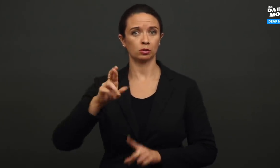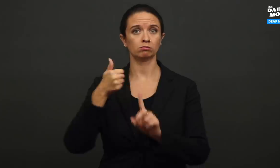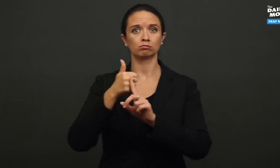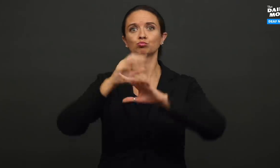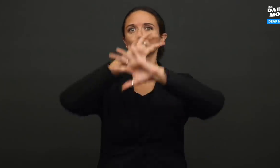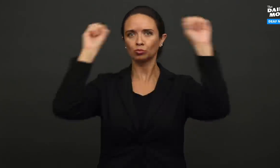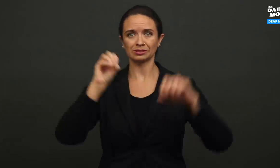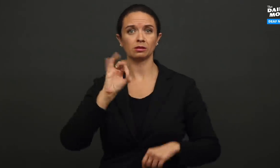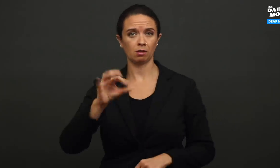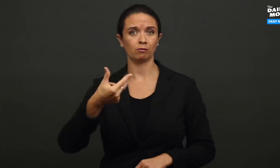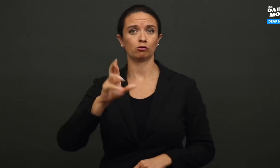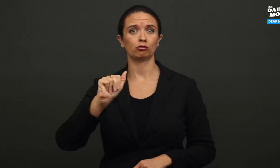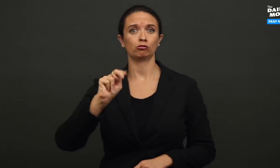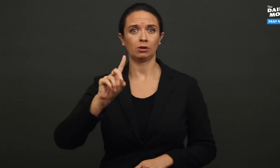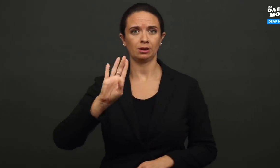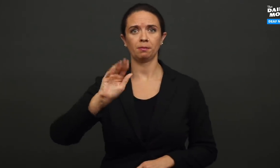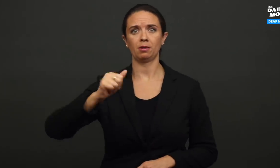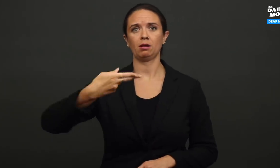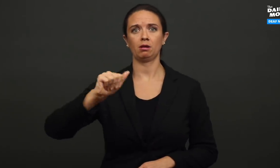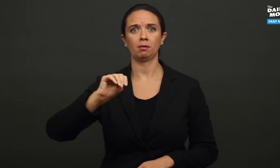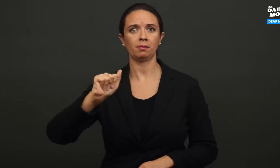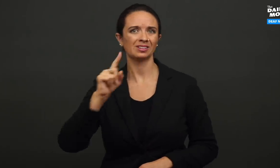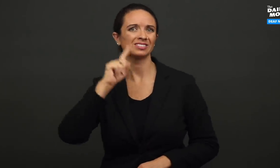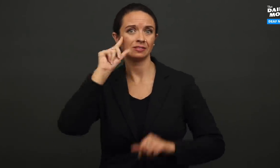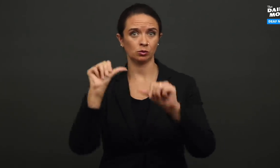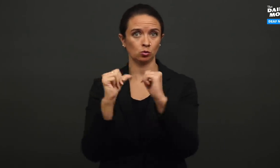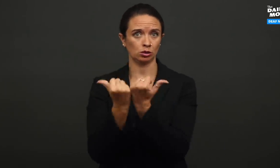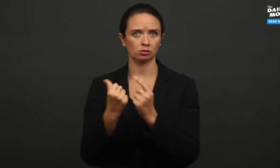who is the president of Grand Bahama Deaf Association.